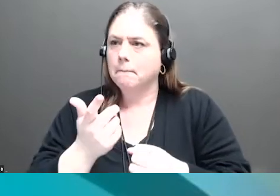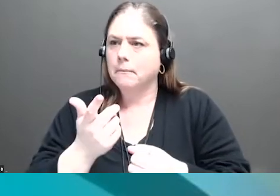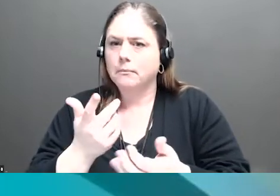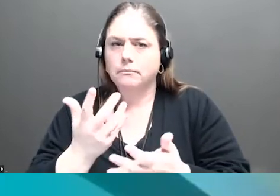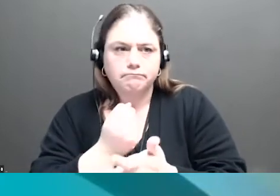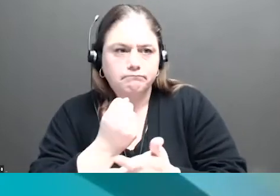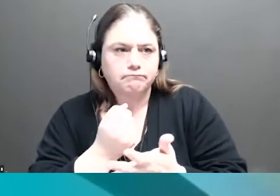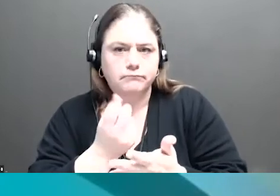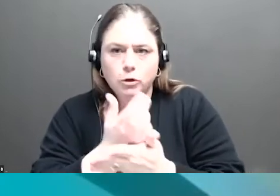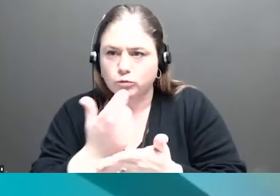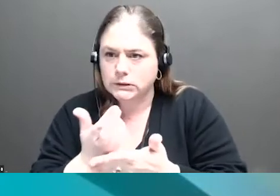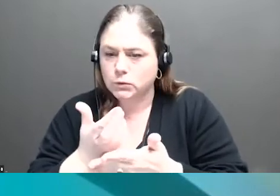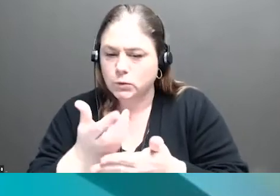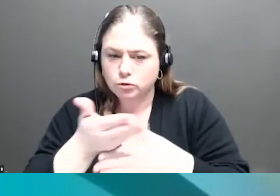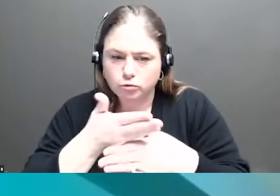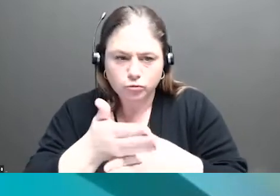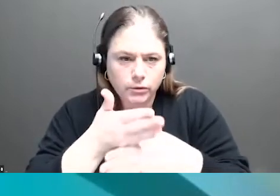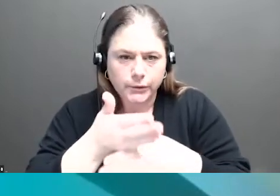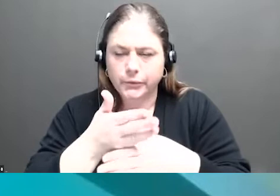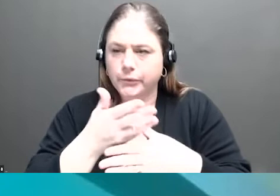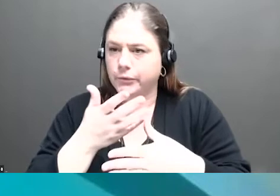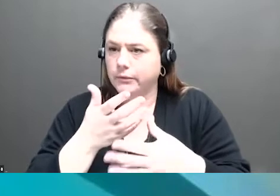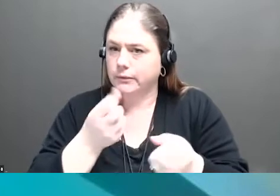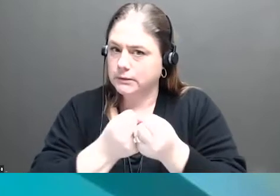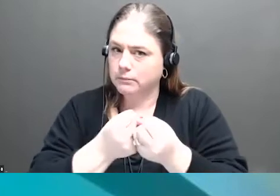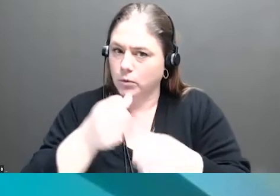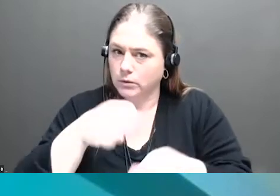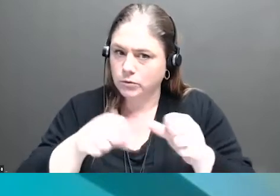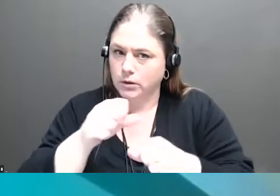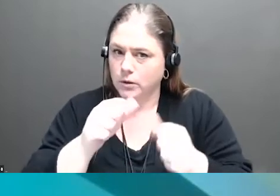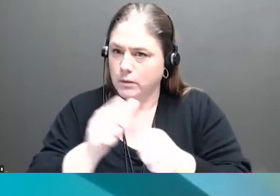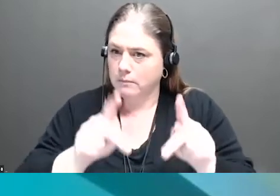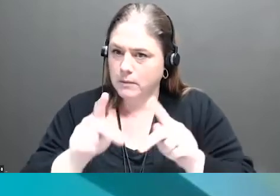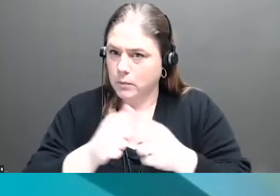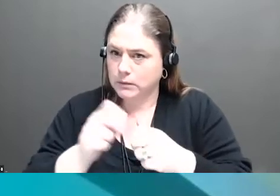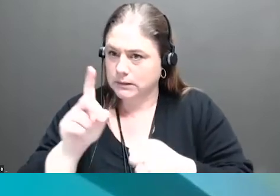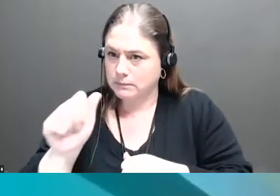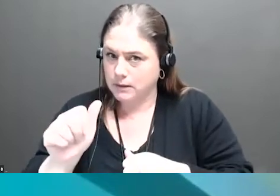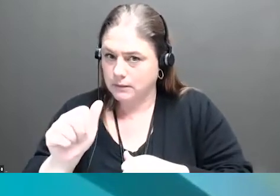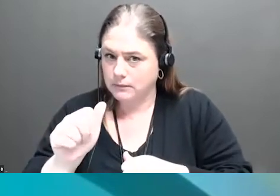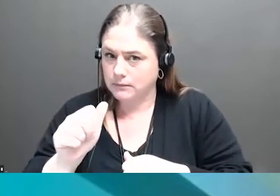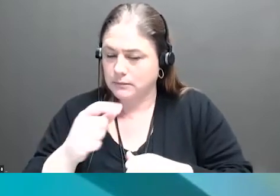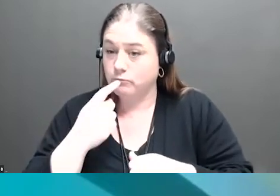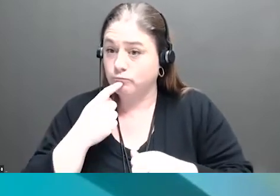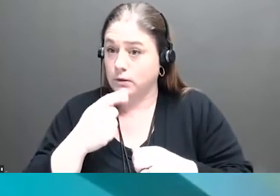among people with disabilities. And here are the five sections that I like to quickly go over.